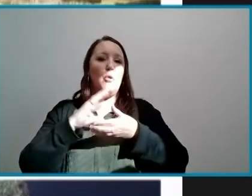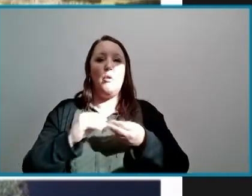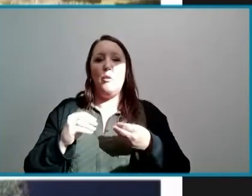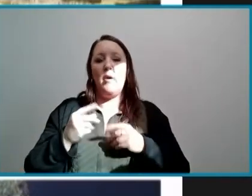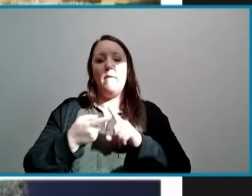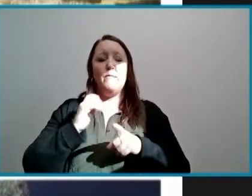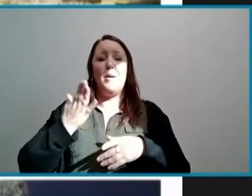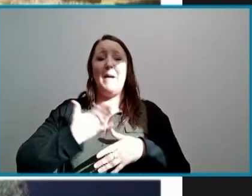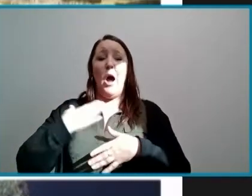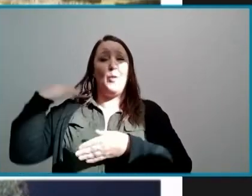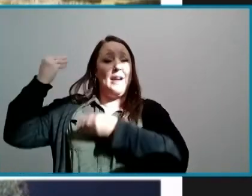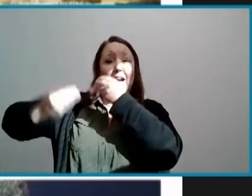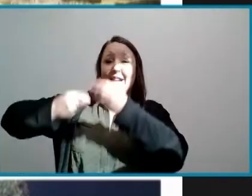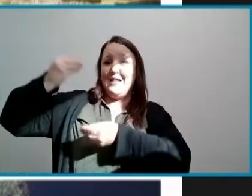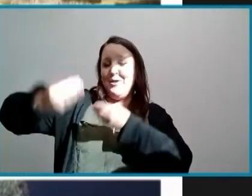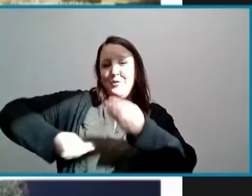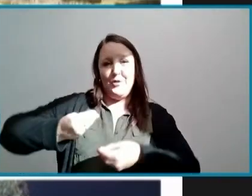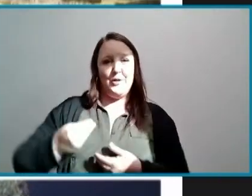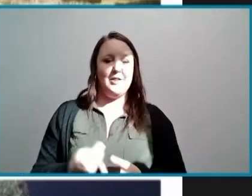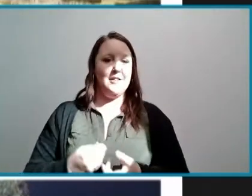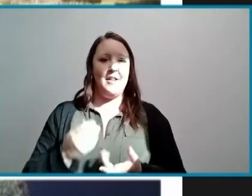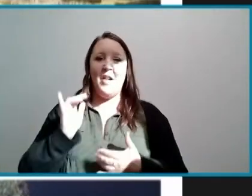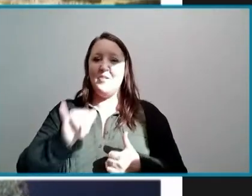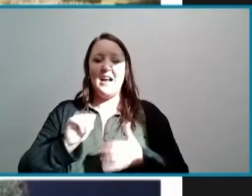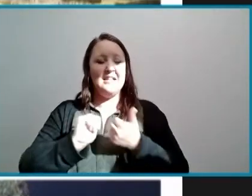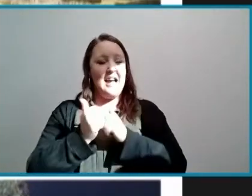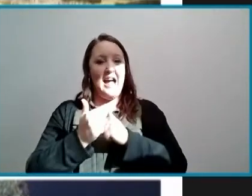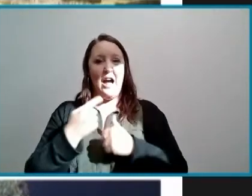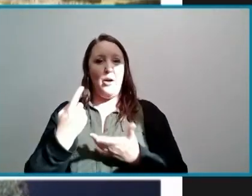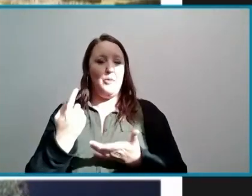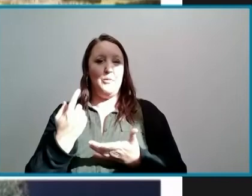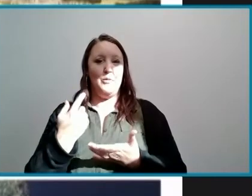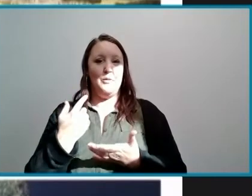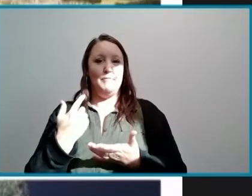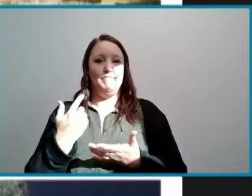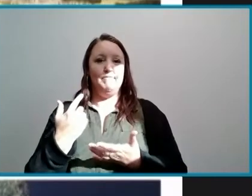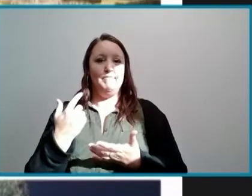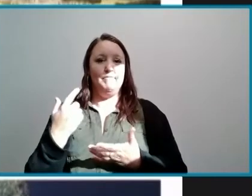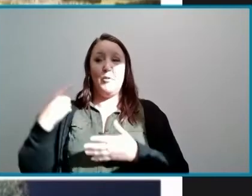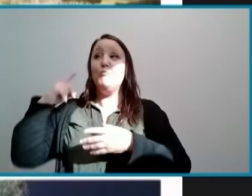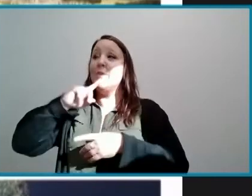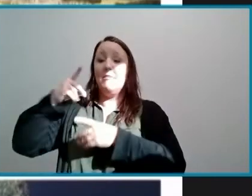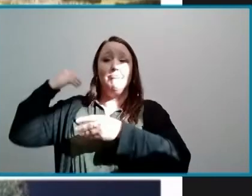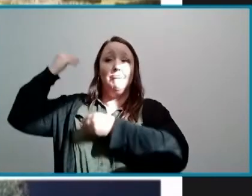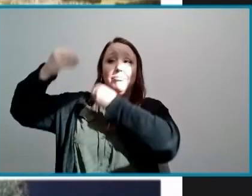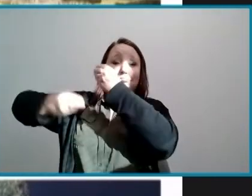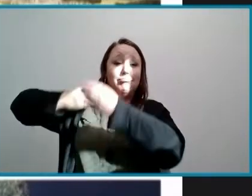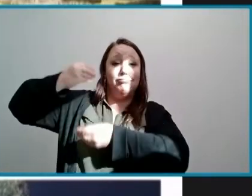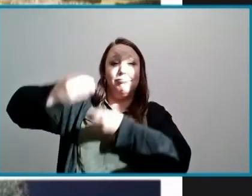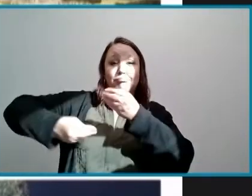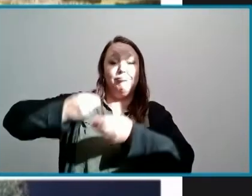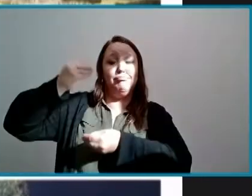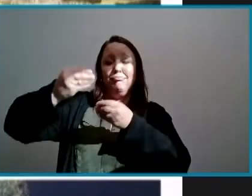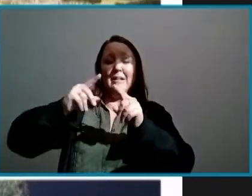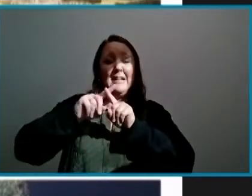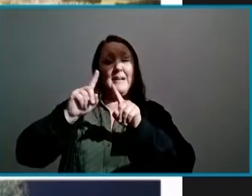that's, that's the way it kind of came down through the pipelines, through the generations. And, you know,